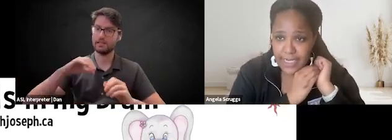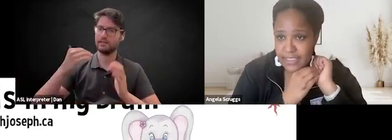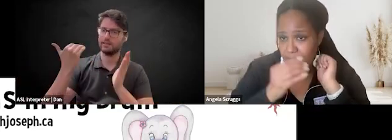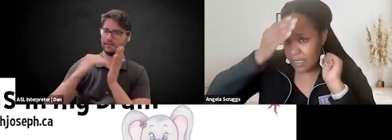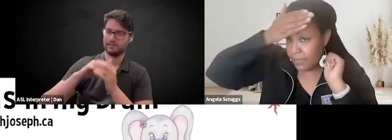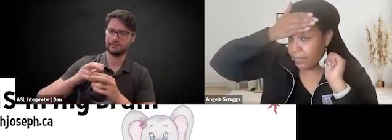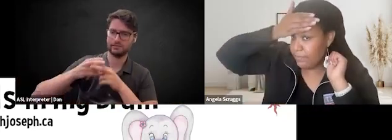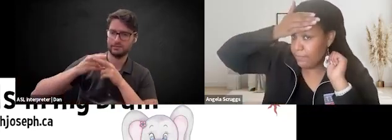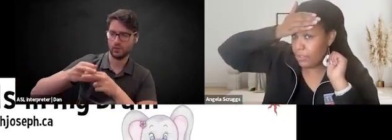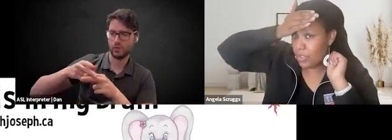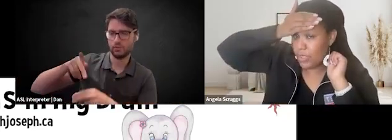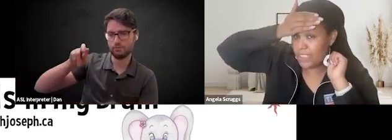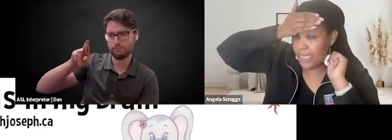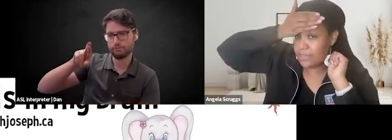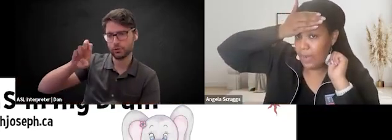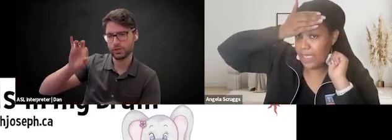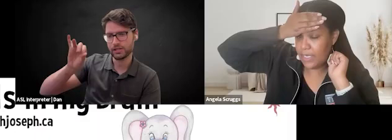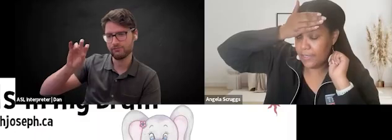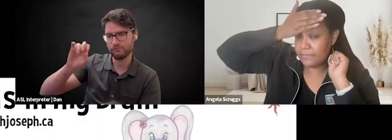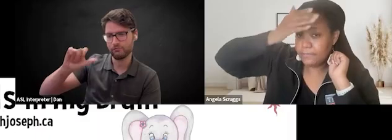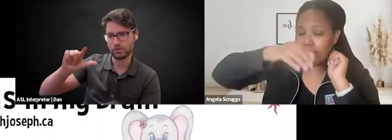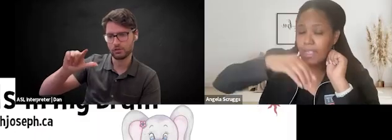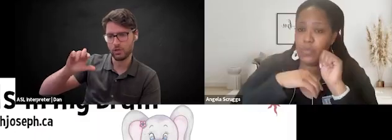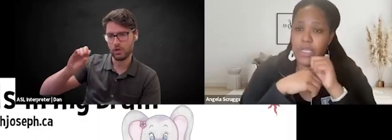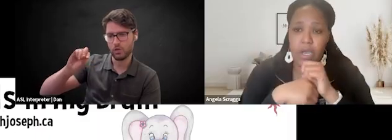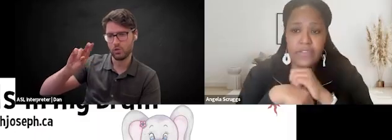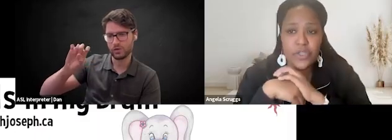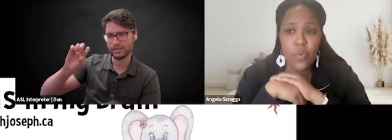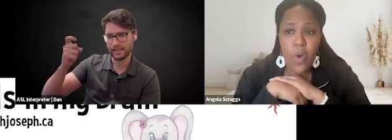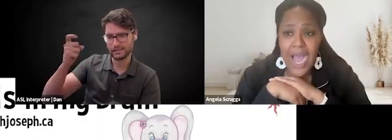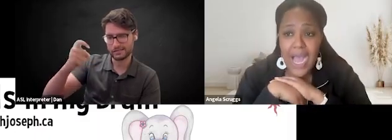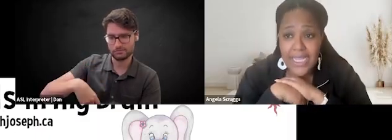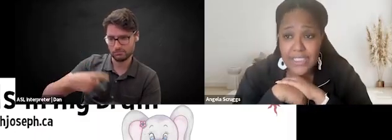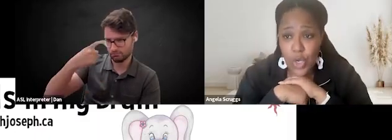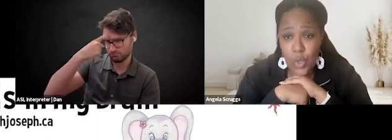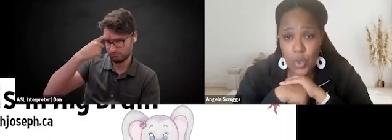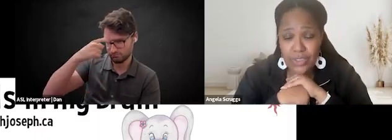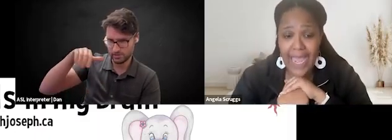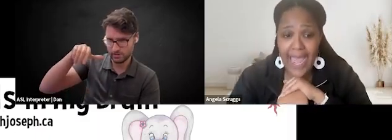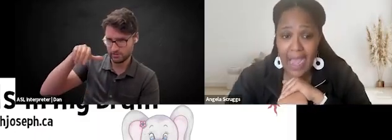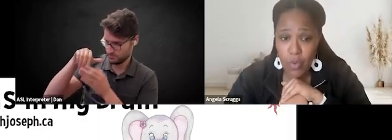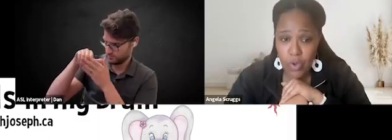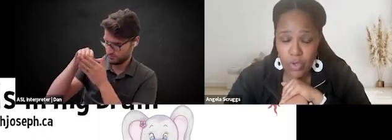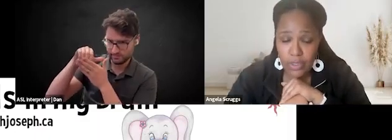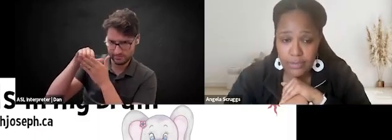That is the prefrontal cortex right here. And we call that the Wise Old Owl.